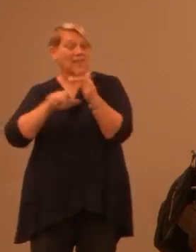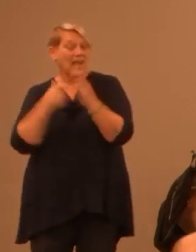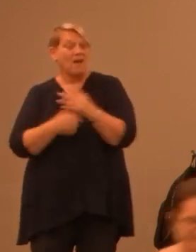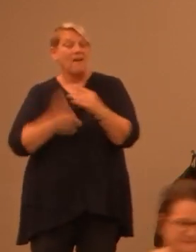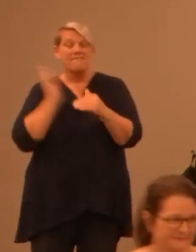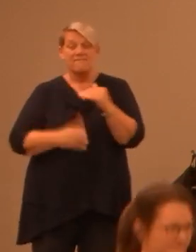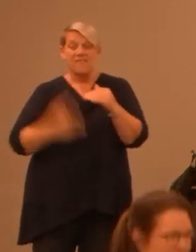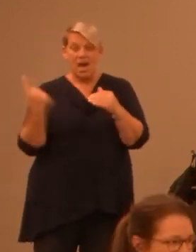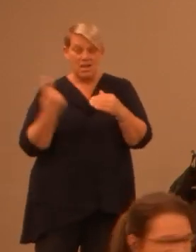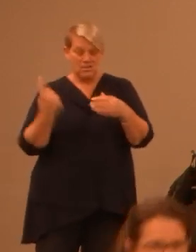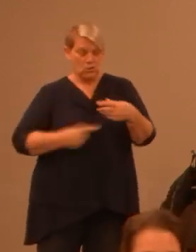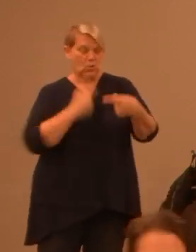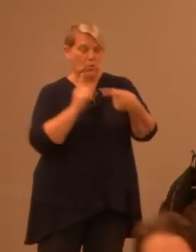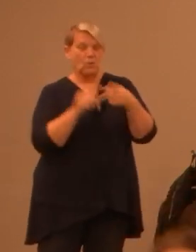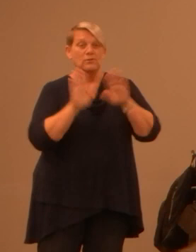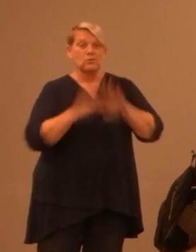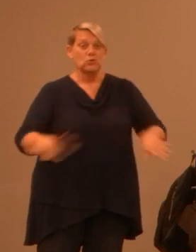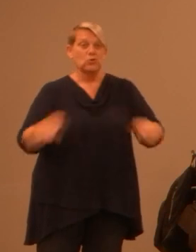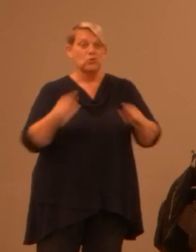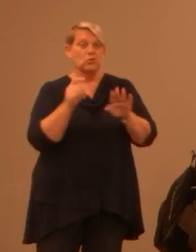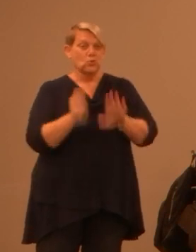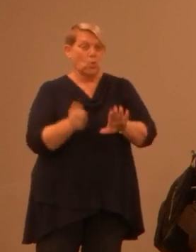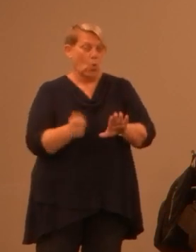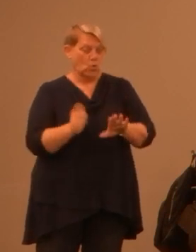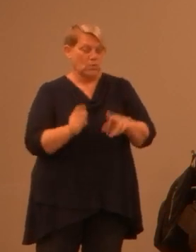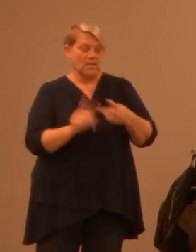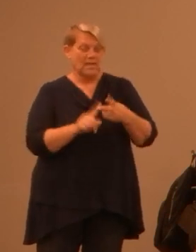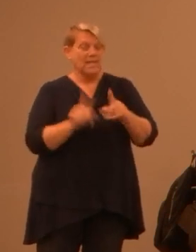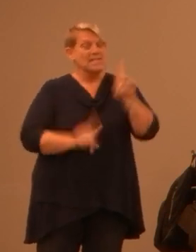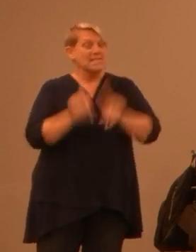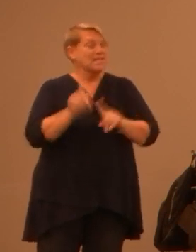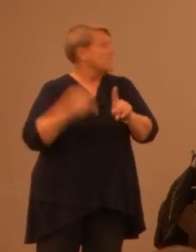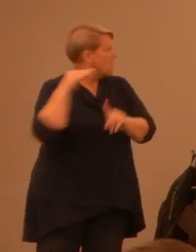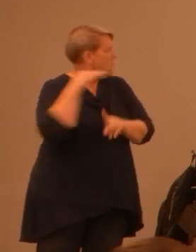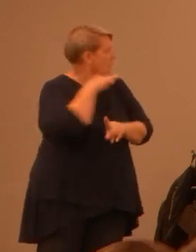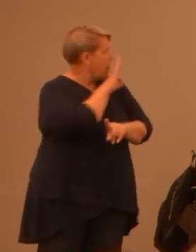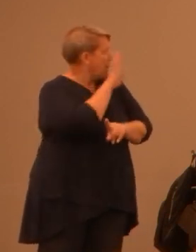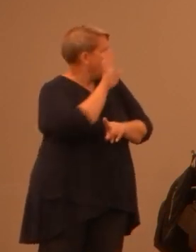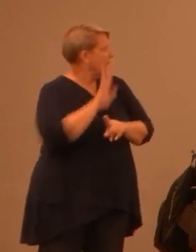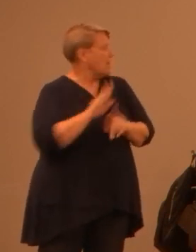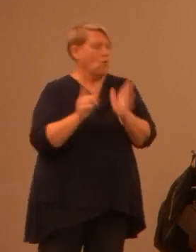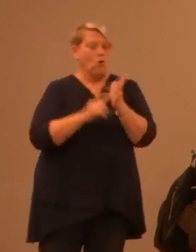are the Children's Court, City of Melbourne, Logan City Council,